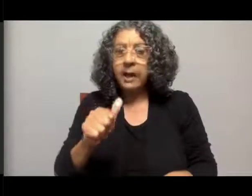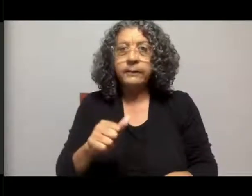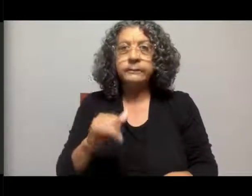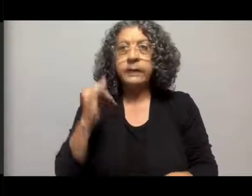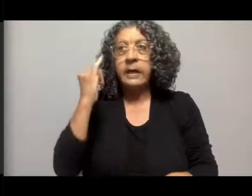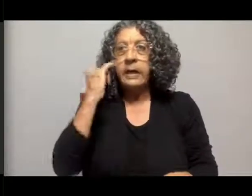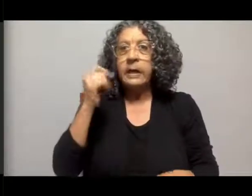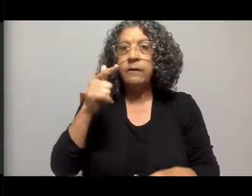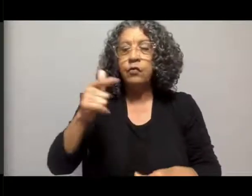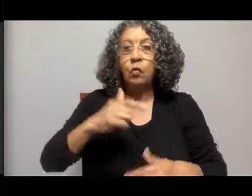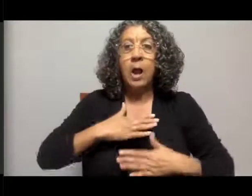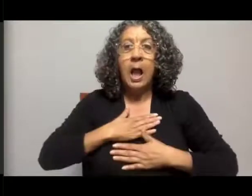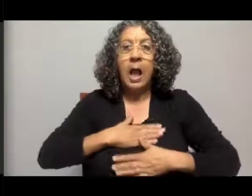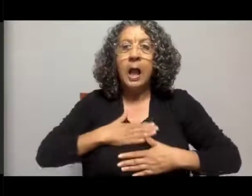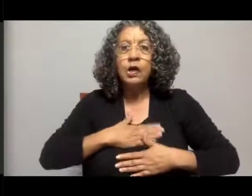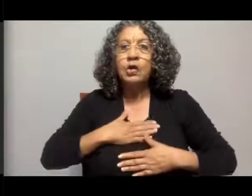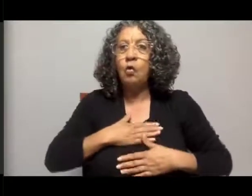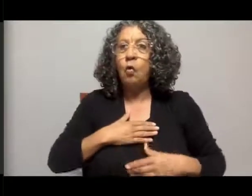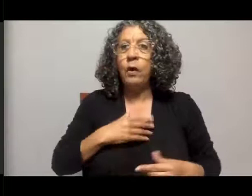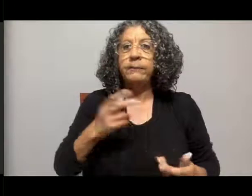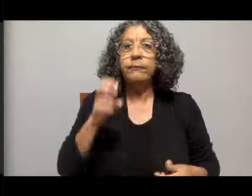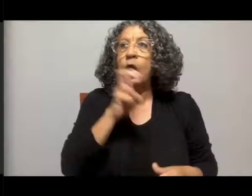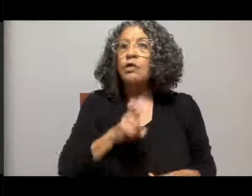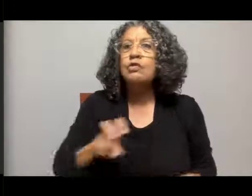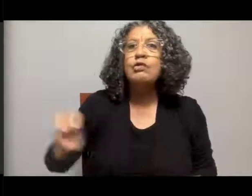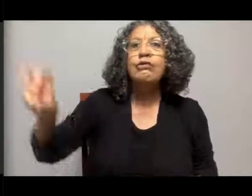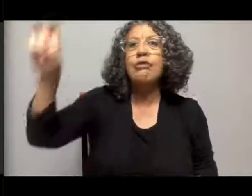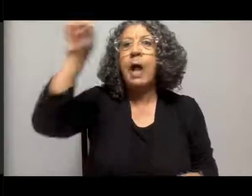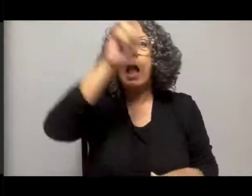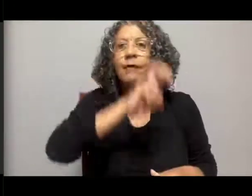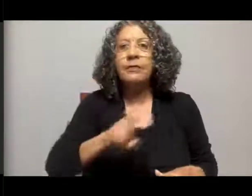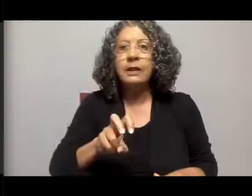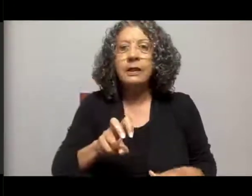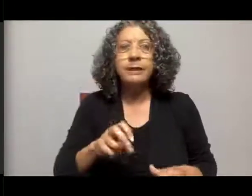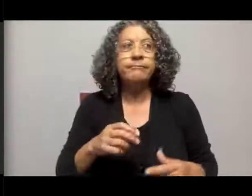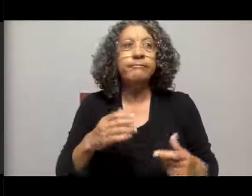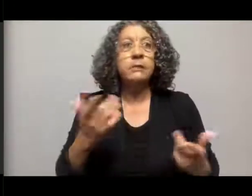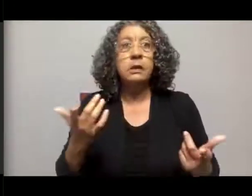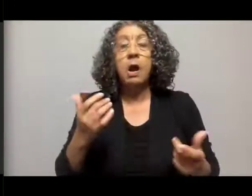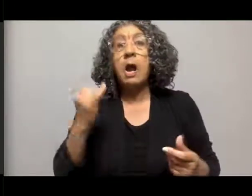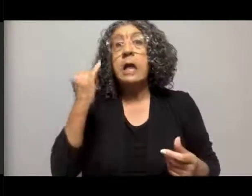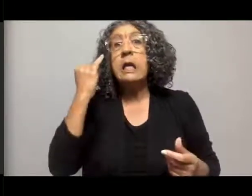not if you enjoy to travel.